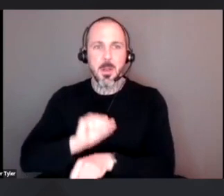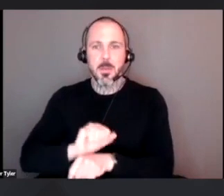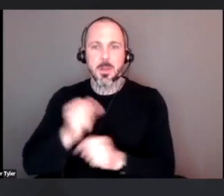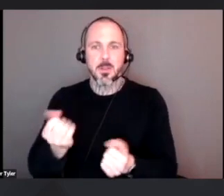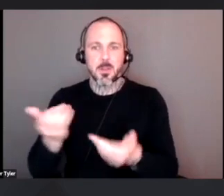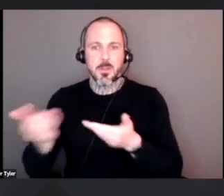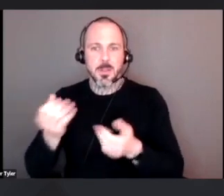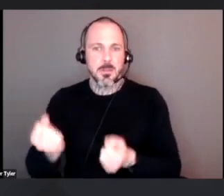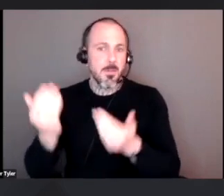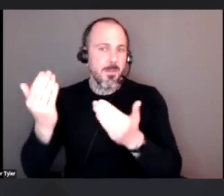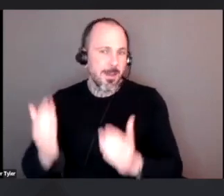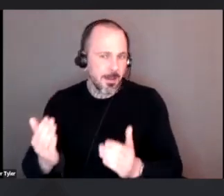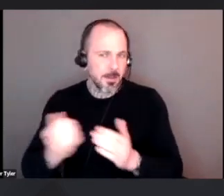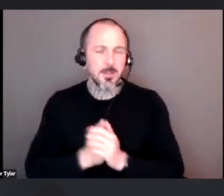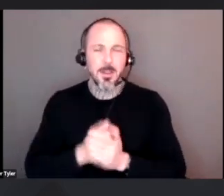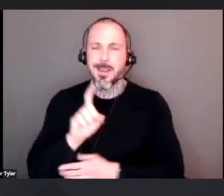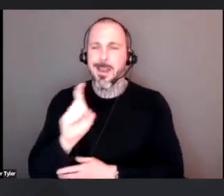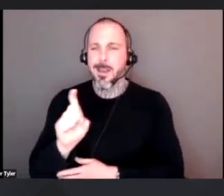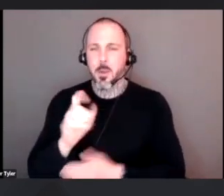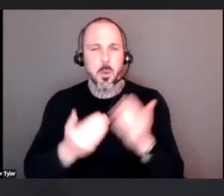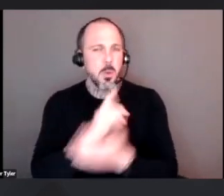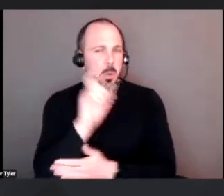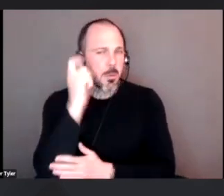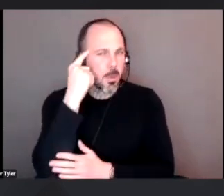for the individuals we support?" Any tips there, Tonya or Dave?